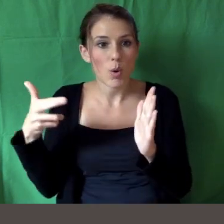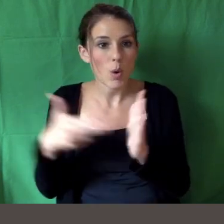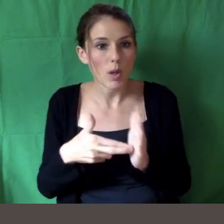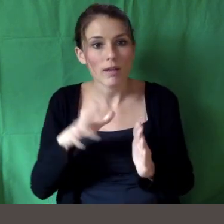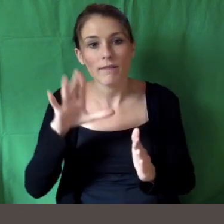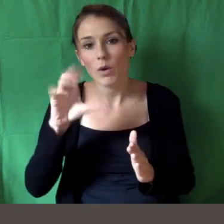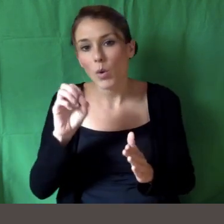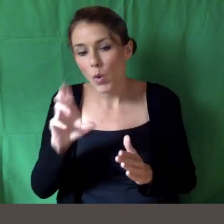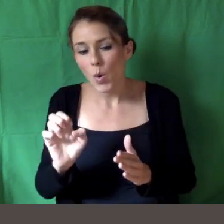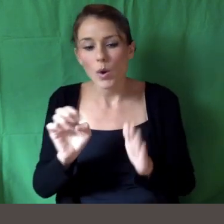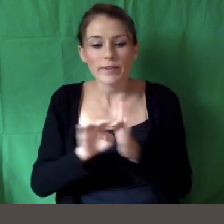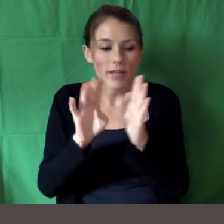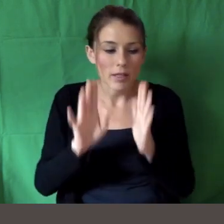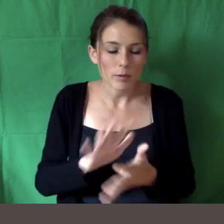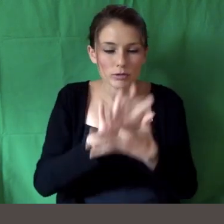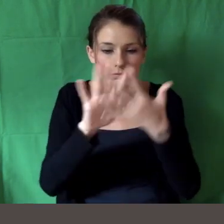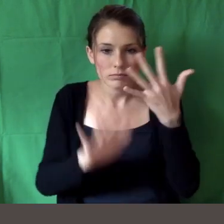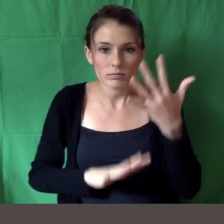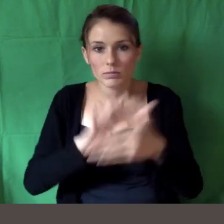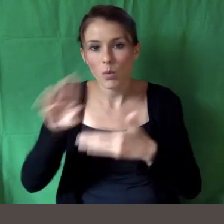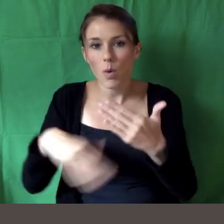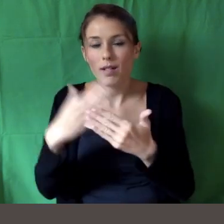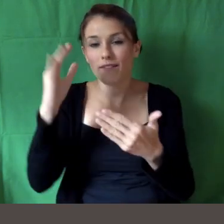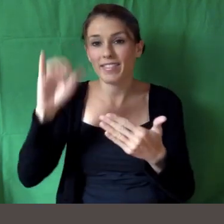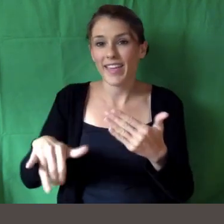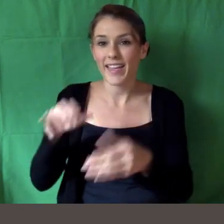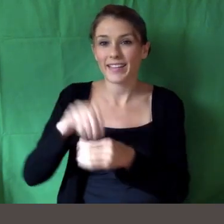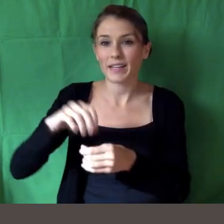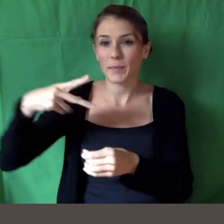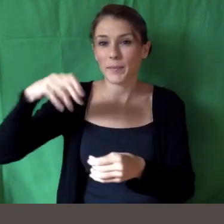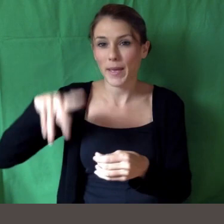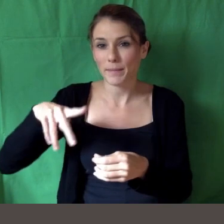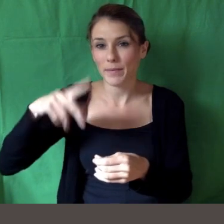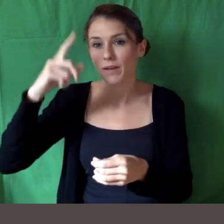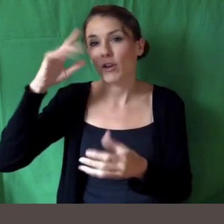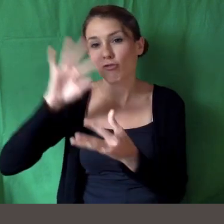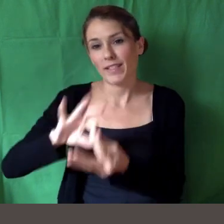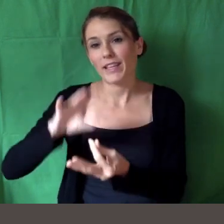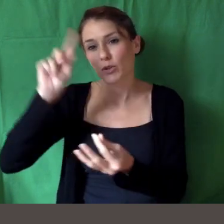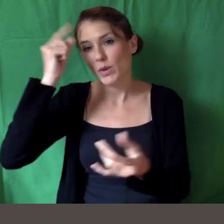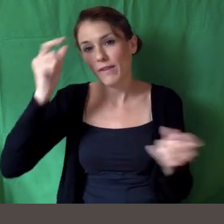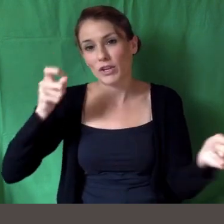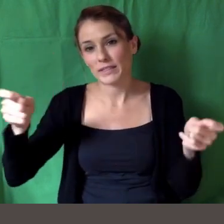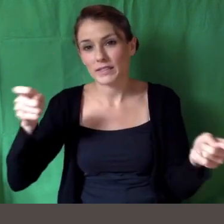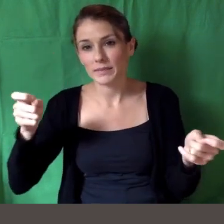developers all written down in a PEP, in the governance PEPs.